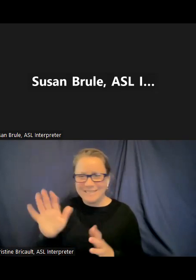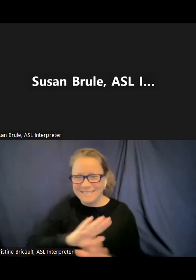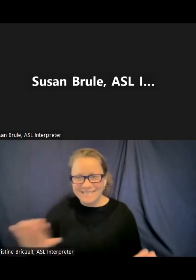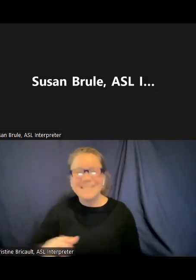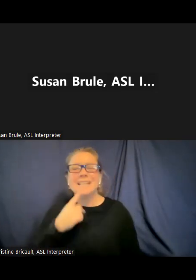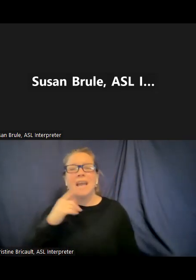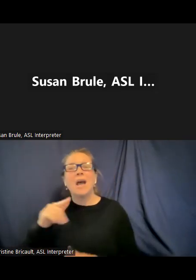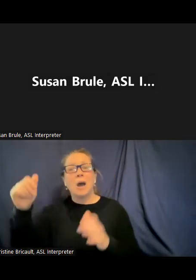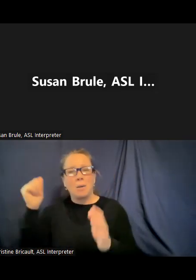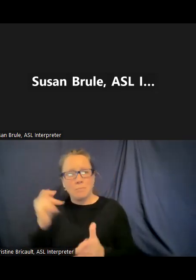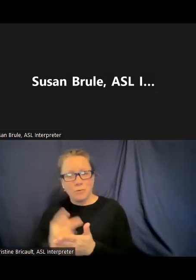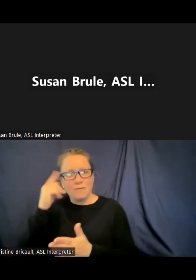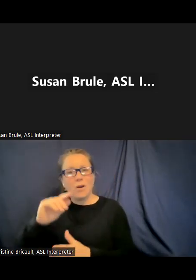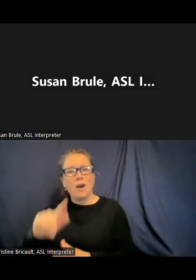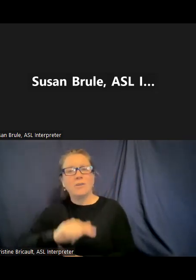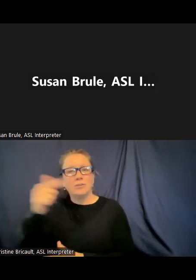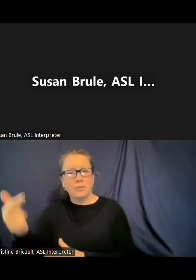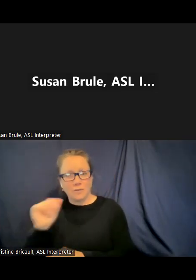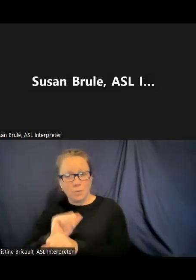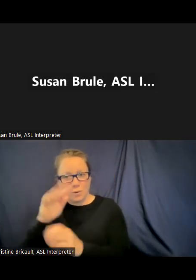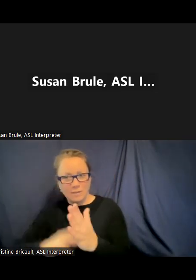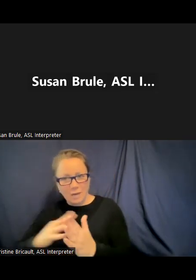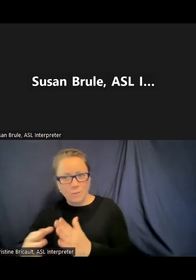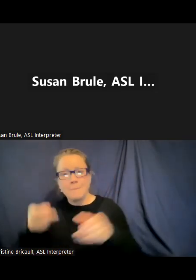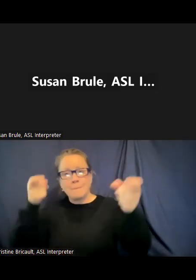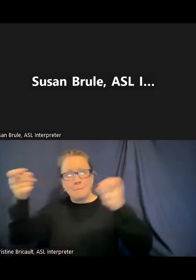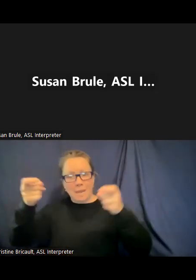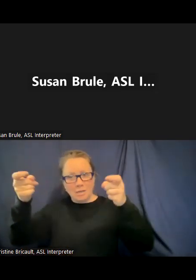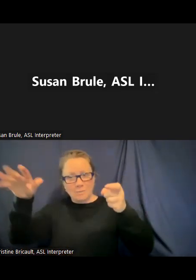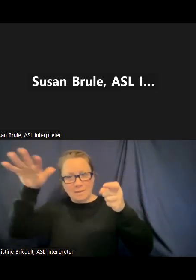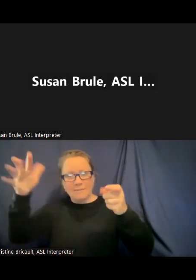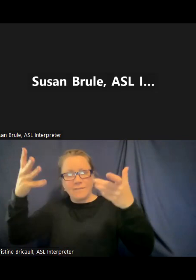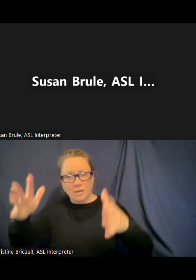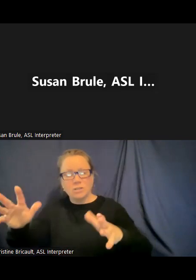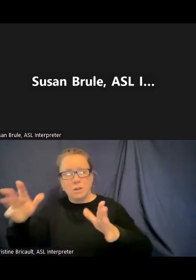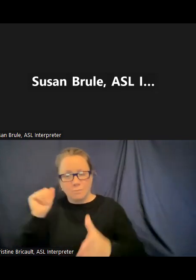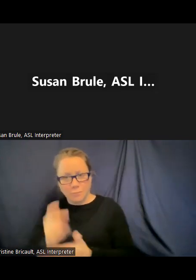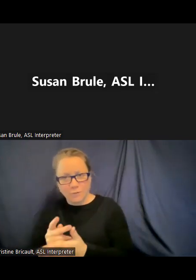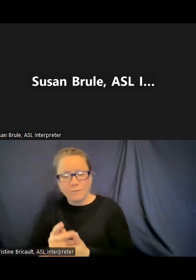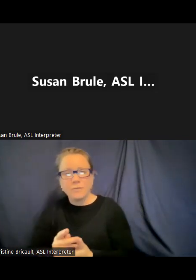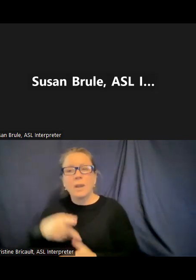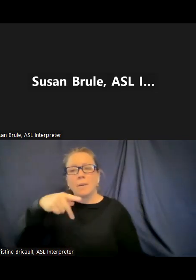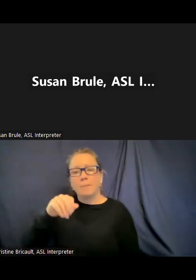This has been approved by management. It's a personnel matter, and so we can't discuss the details of it.